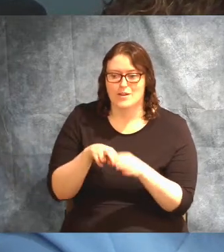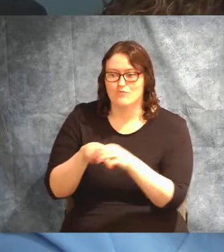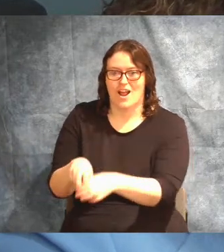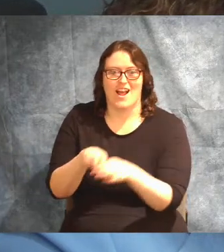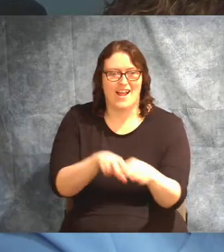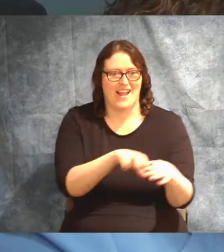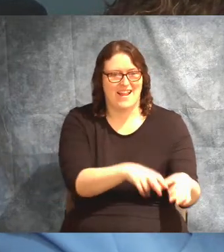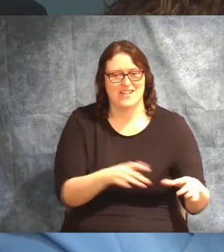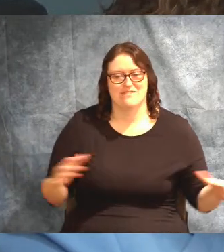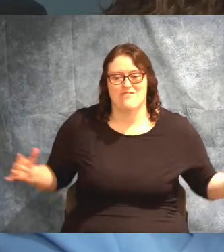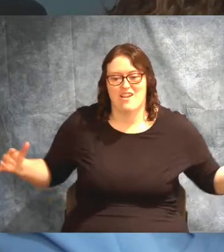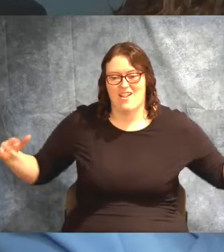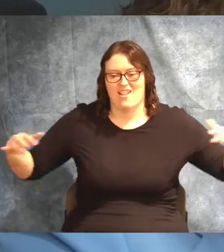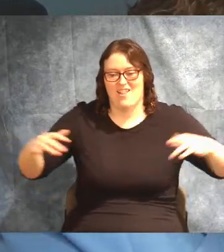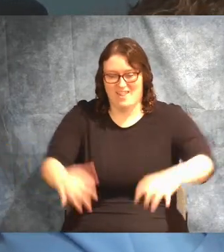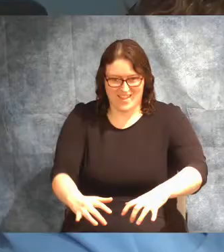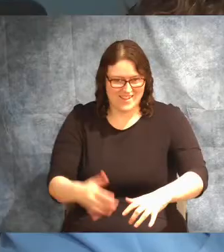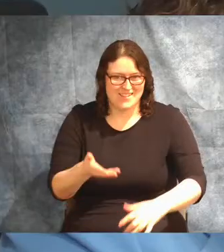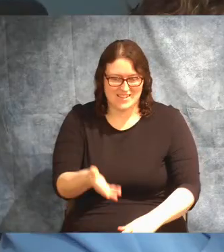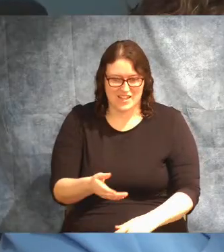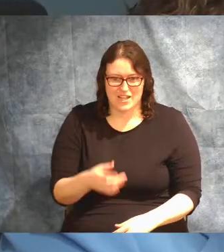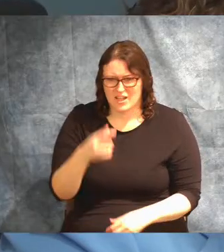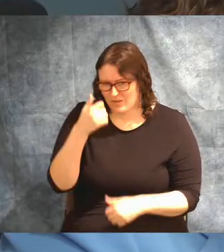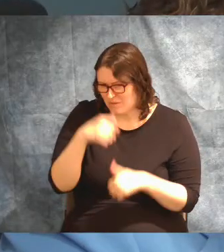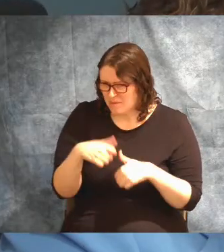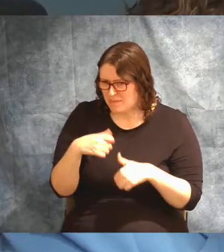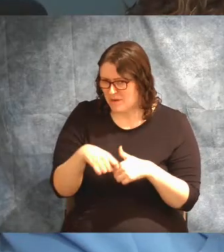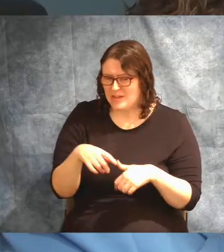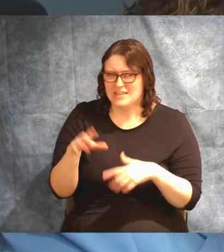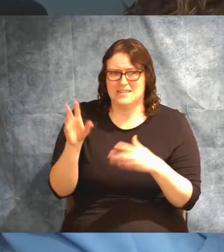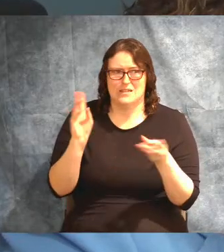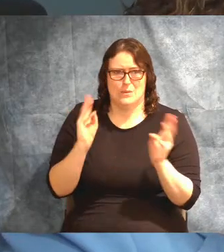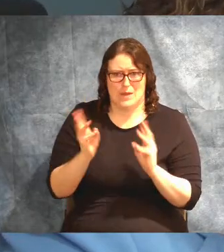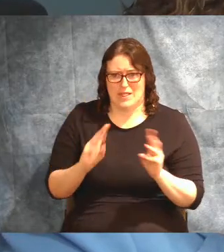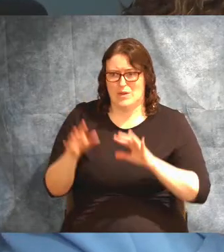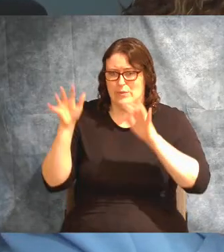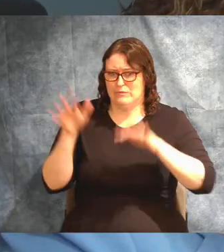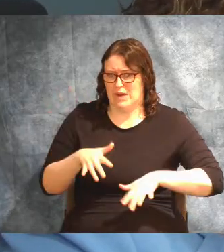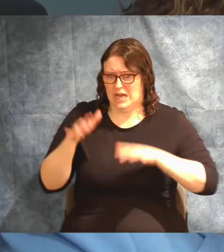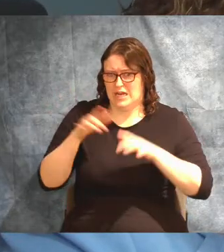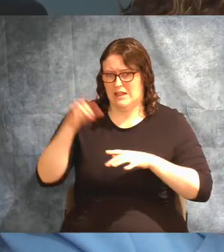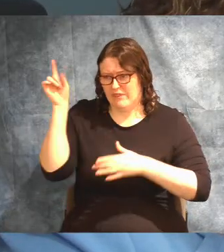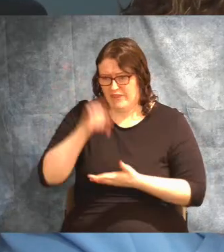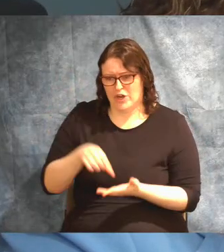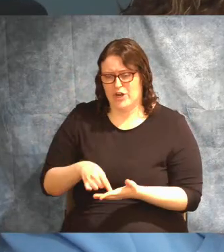and remember it was thunder and some and and a lot of rain, but it didn't stop the seniors because